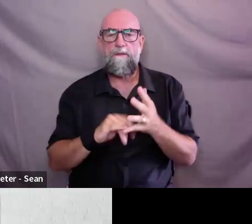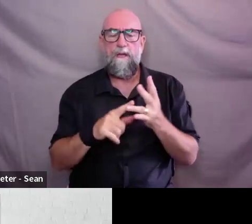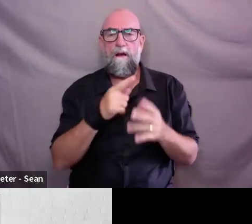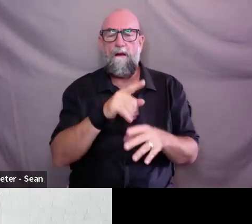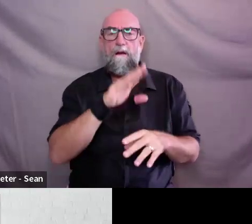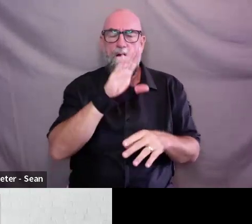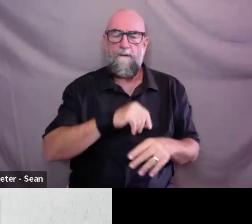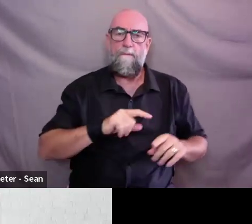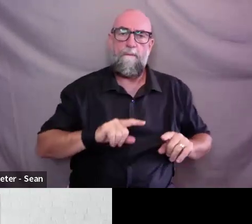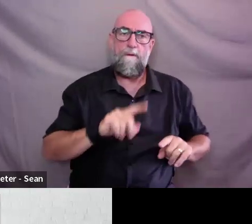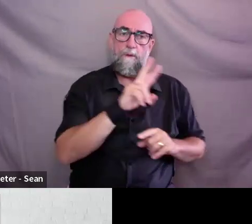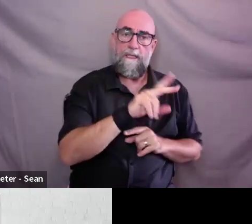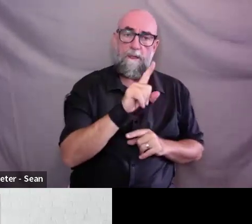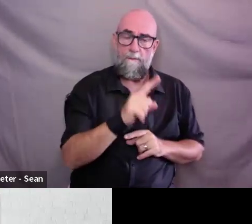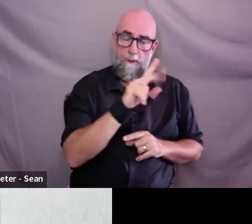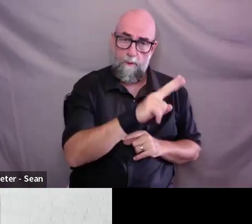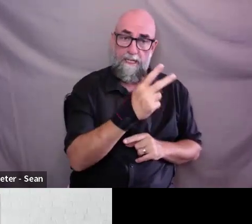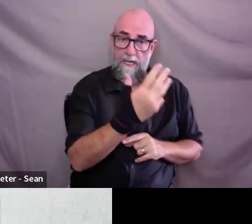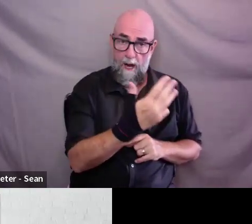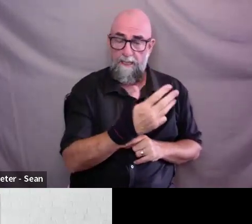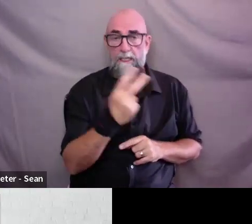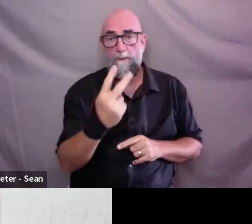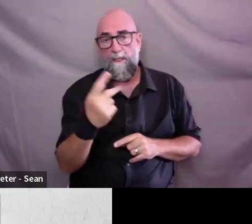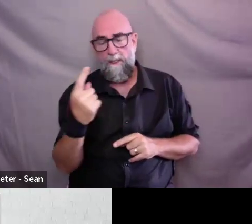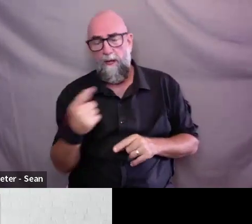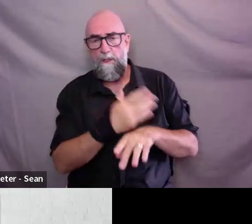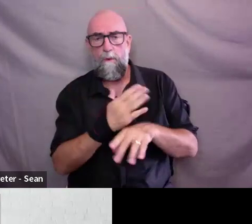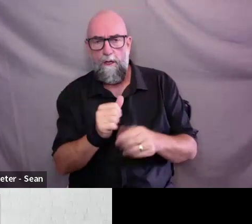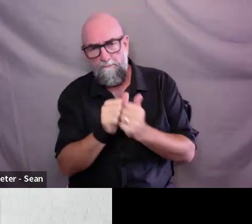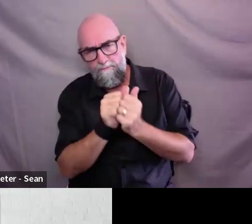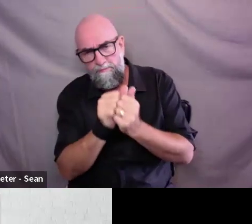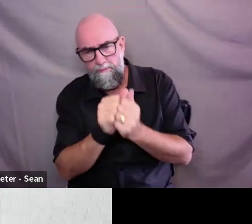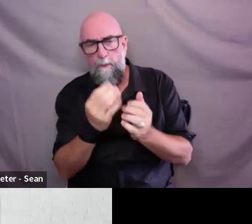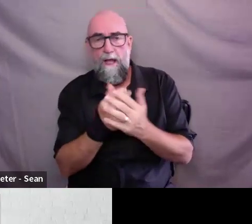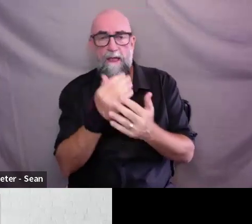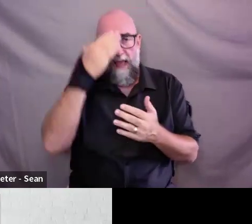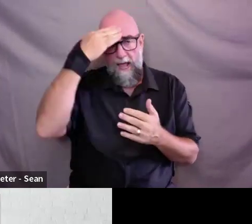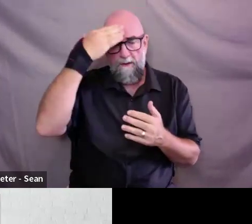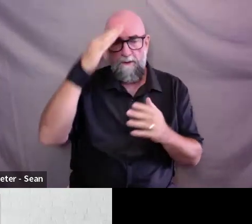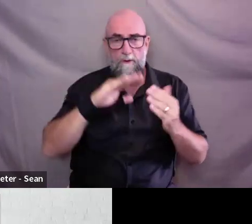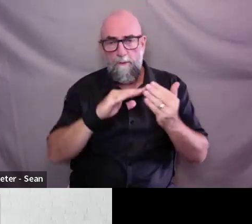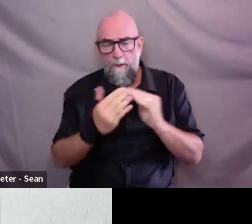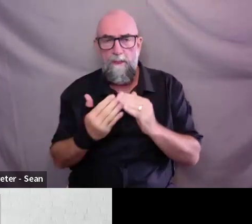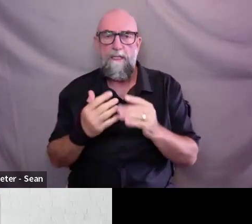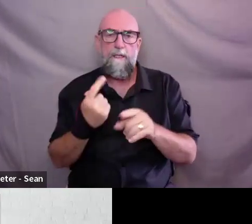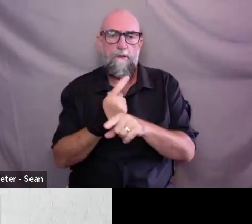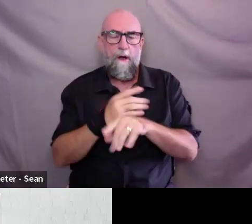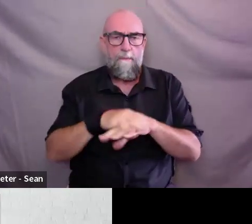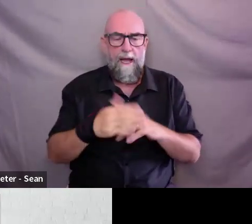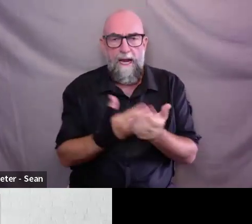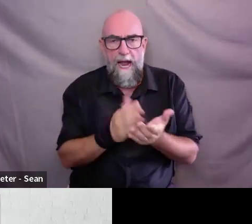Nations artists Henrietta Baird and Jacob Boehme, led by First Nations protocols. Pippa co-convenes the Cultural Gardeners – Australian Cultural Alliance for Climate